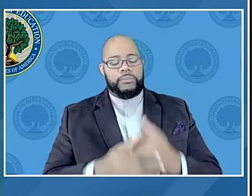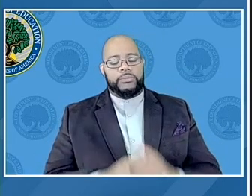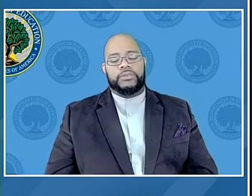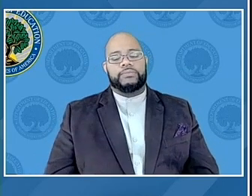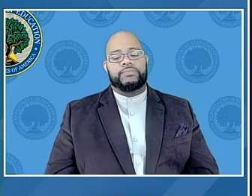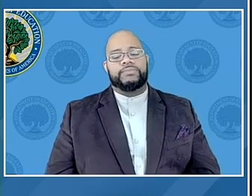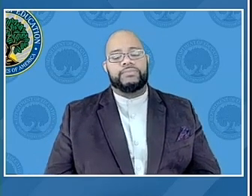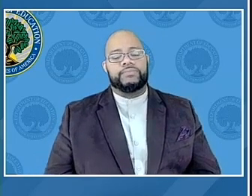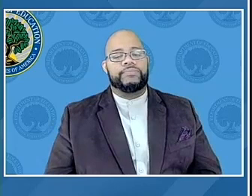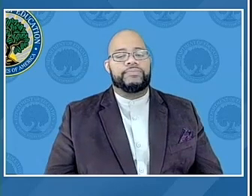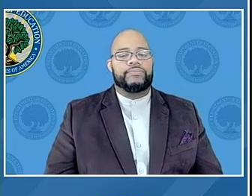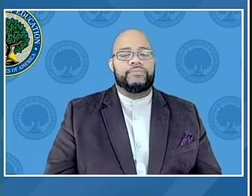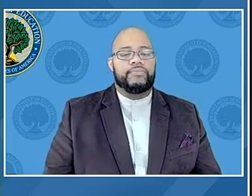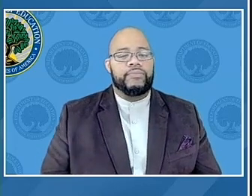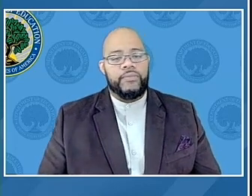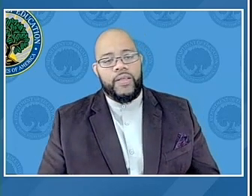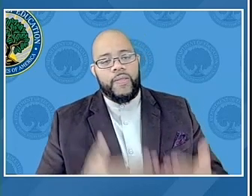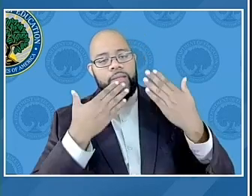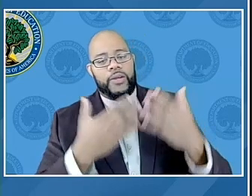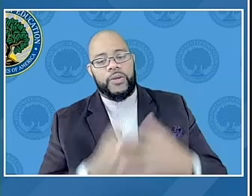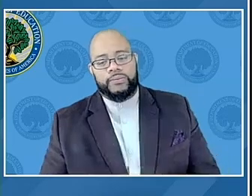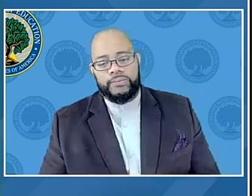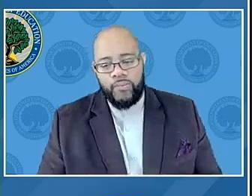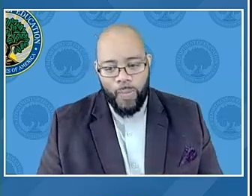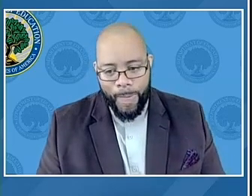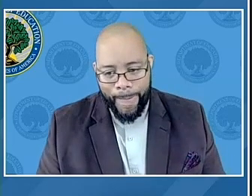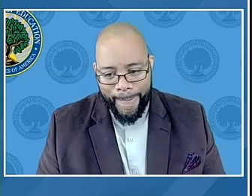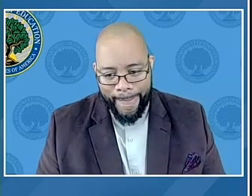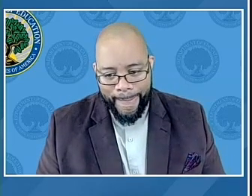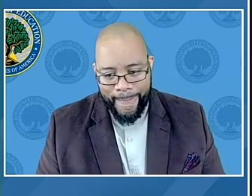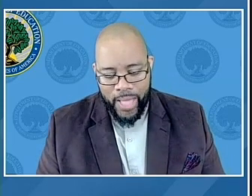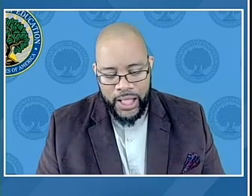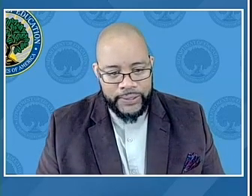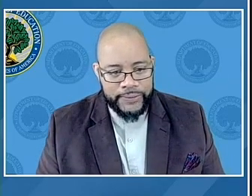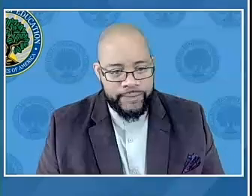Thank you. Okay.